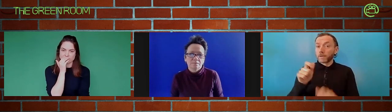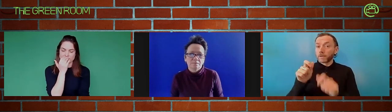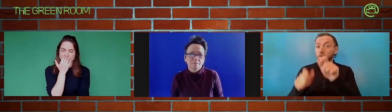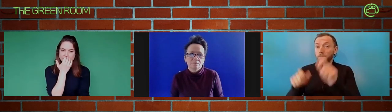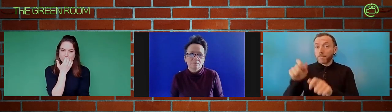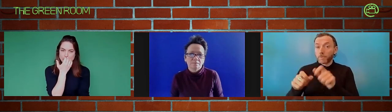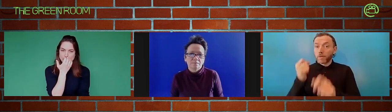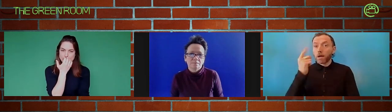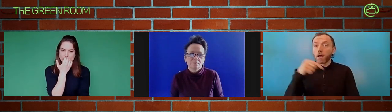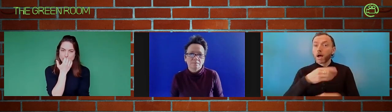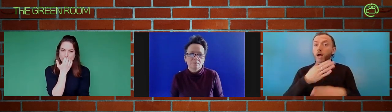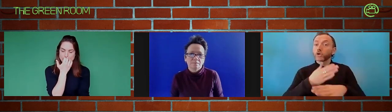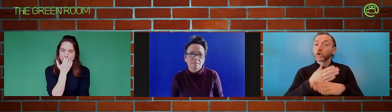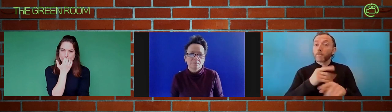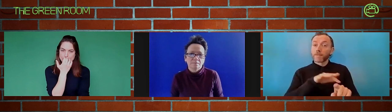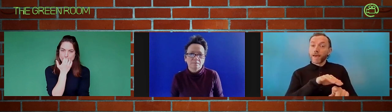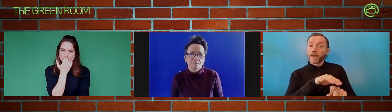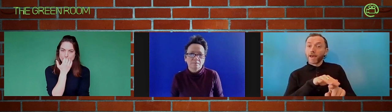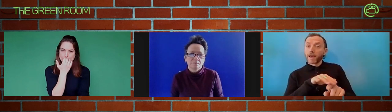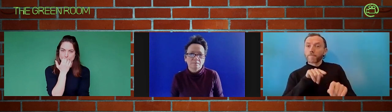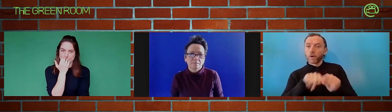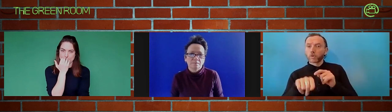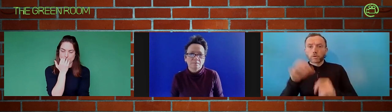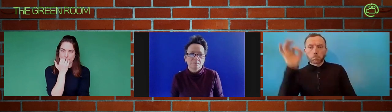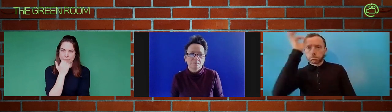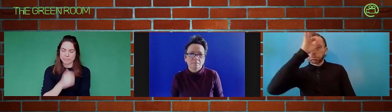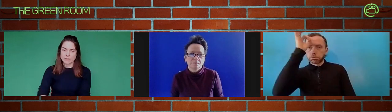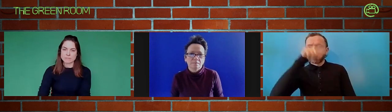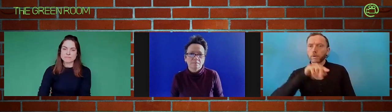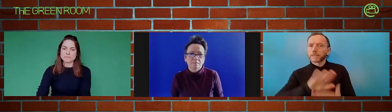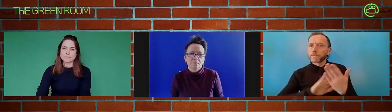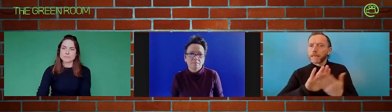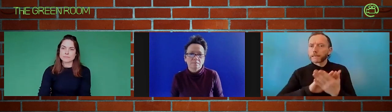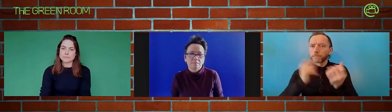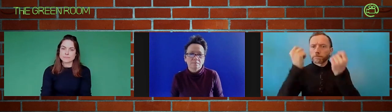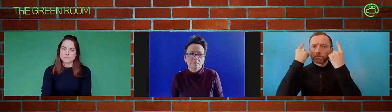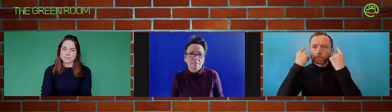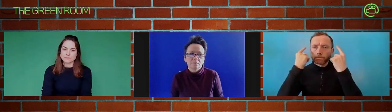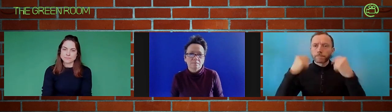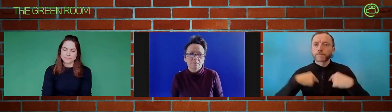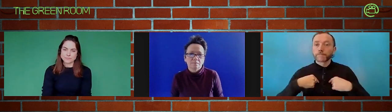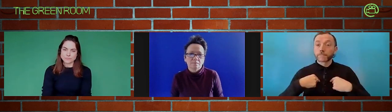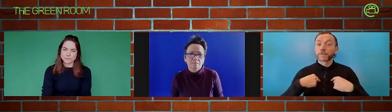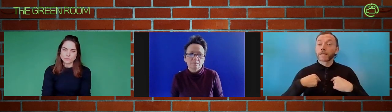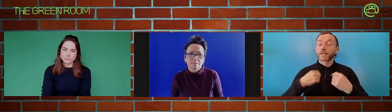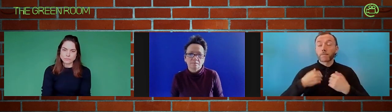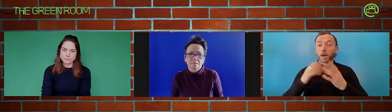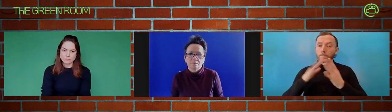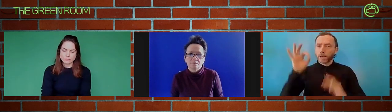because many many people don't know what it is. That's the question I'm asked most of all. What is stage management?